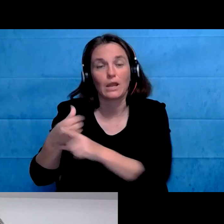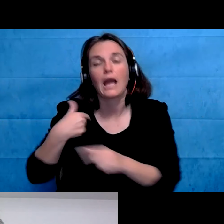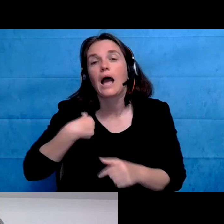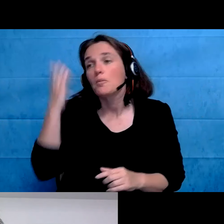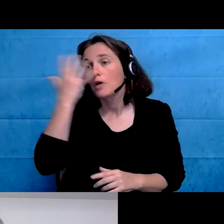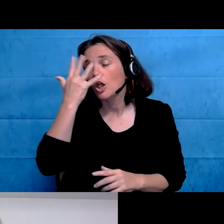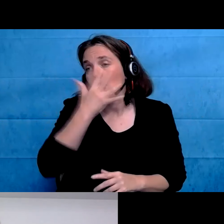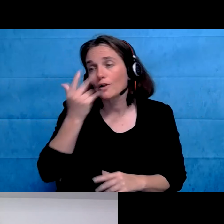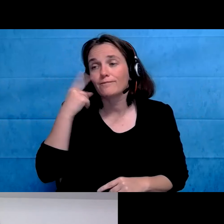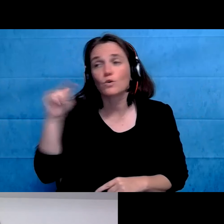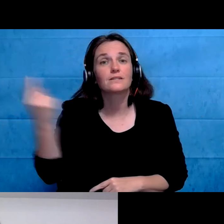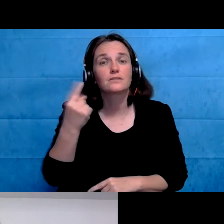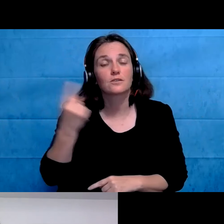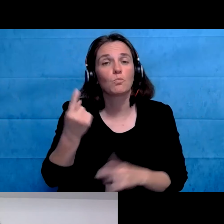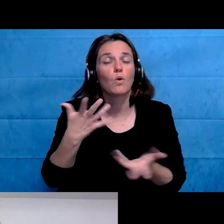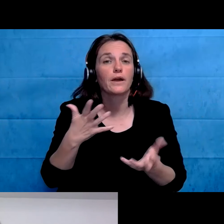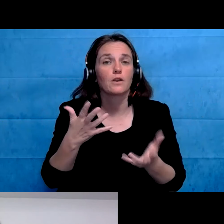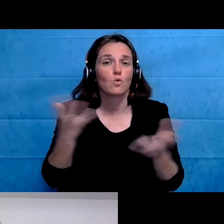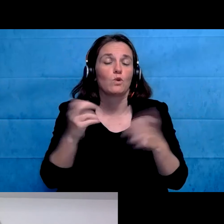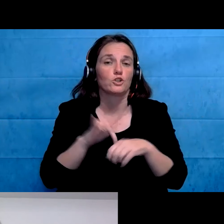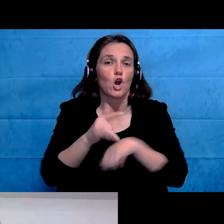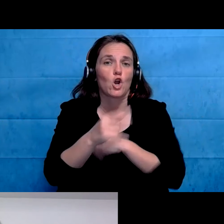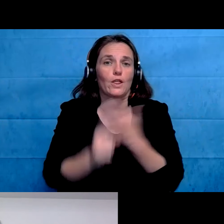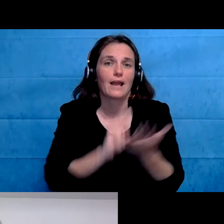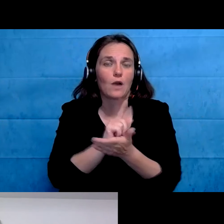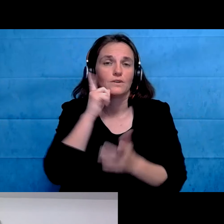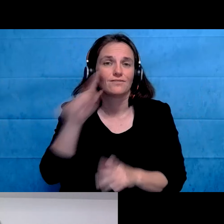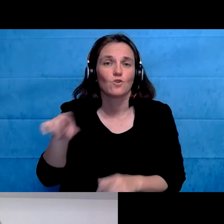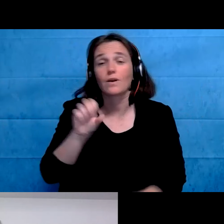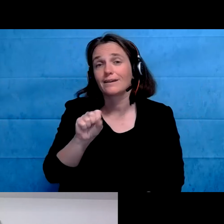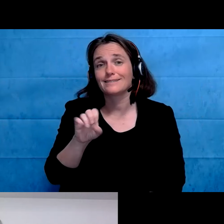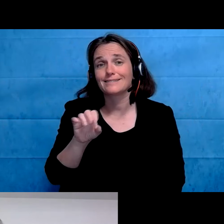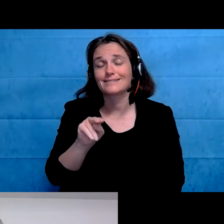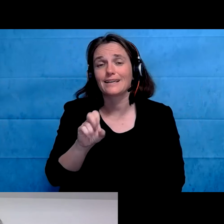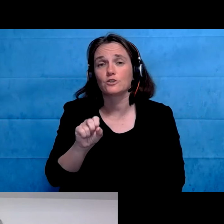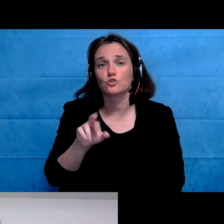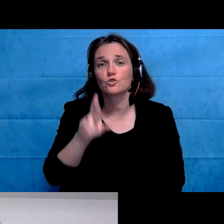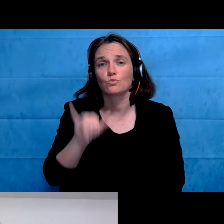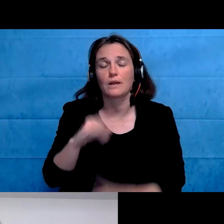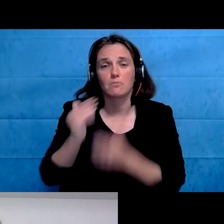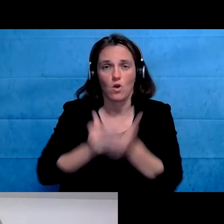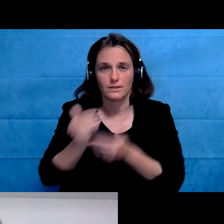for sensory processing disorder for their family is gonna be looking in a different place, to your point, Christena,